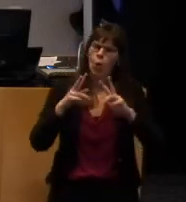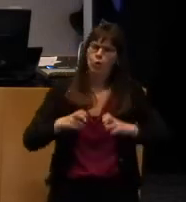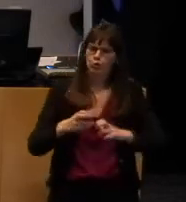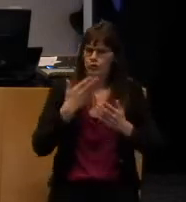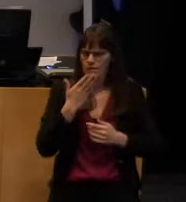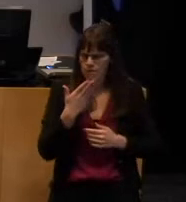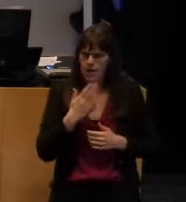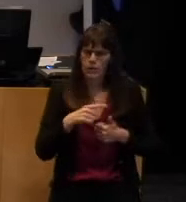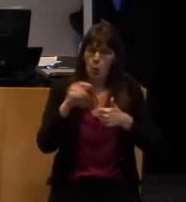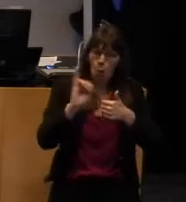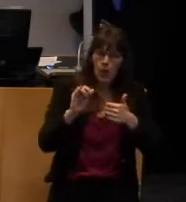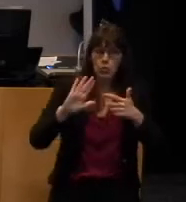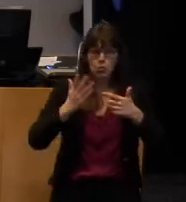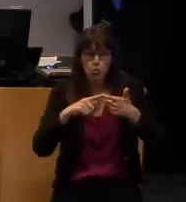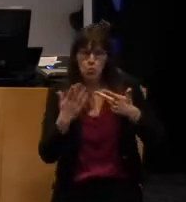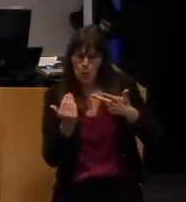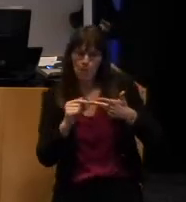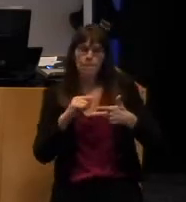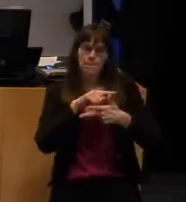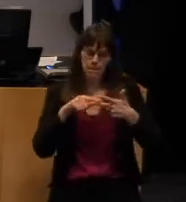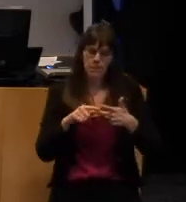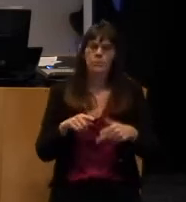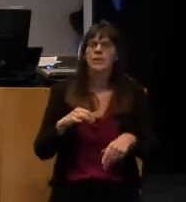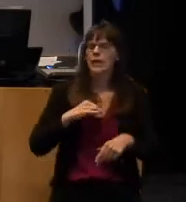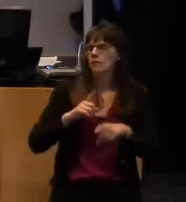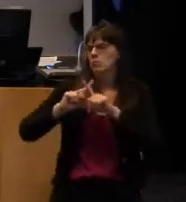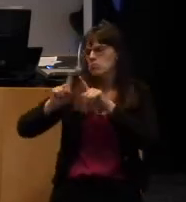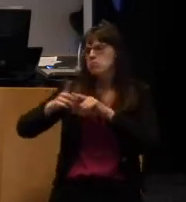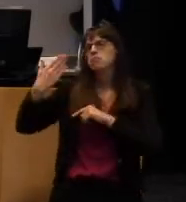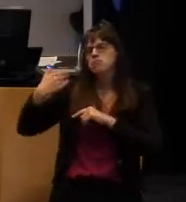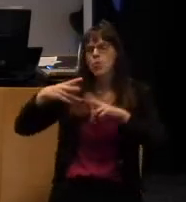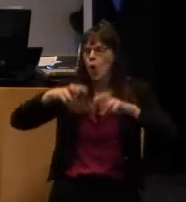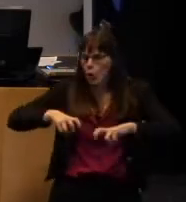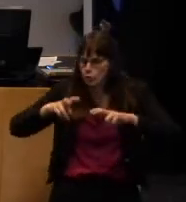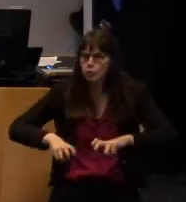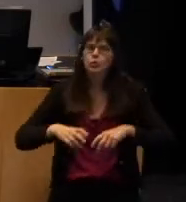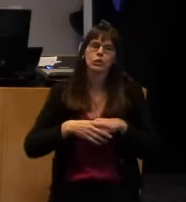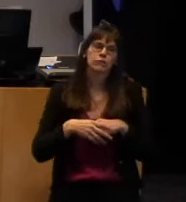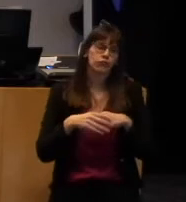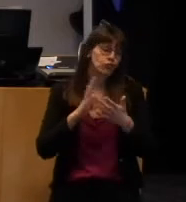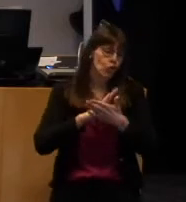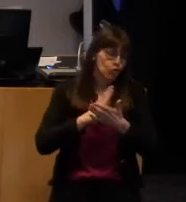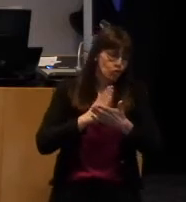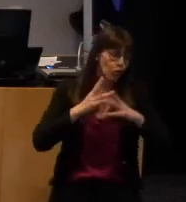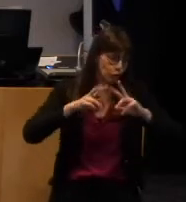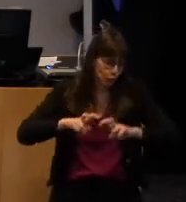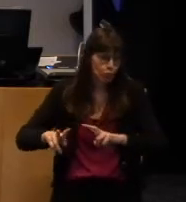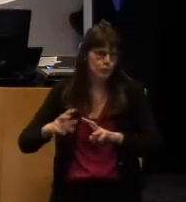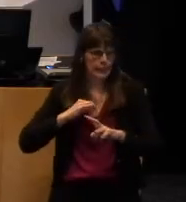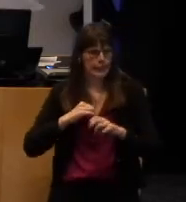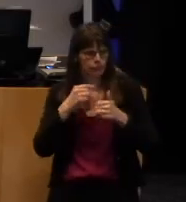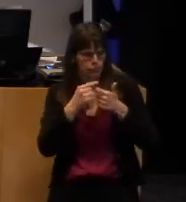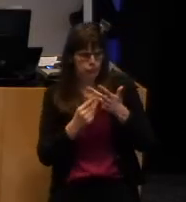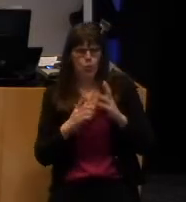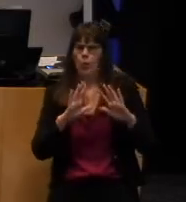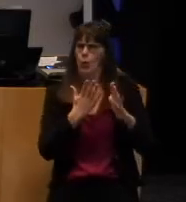have been addressed in previous translation and interpreting studies and how these studies in turn, have shaped this research